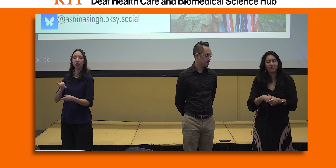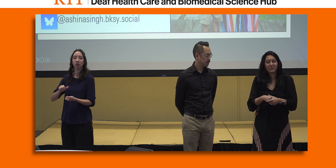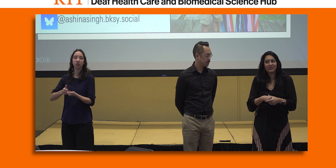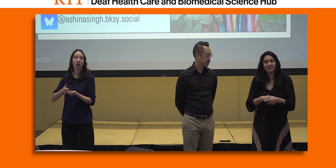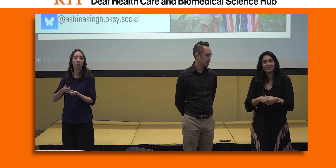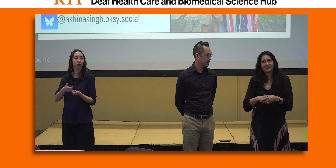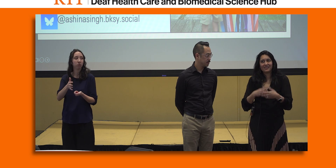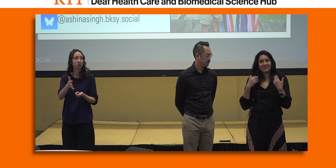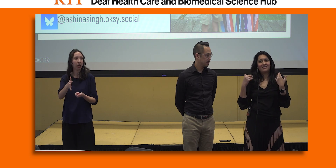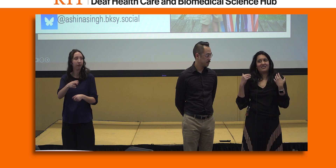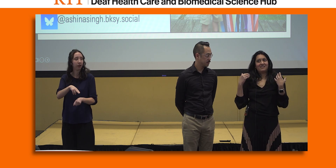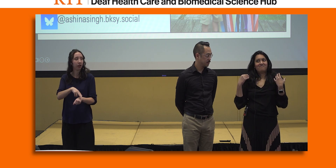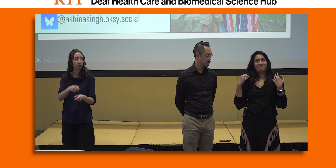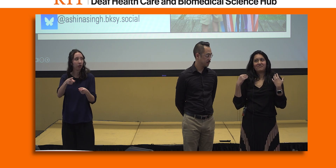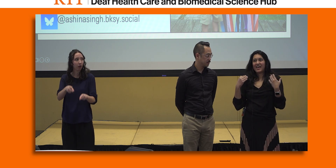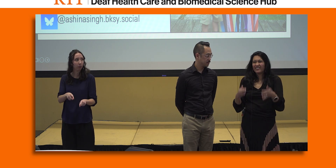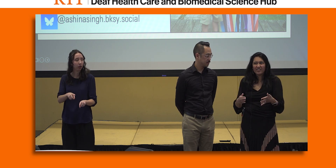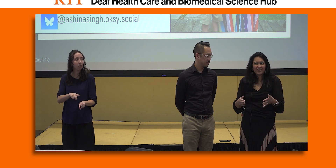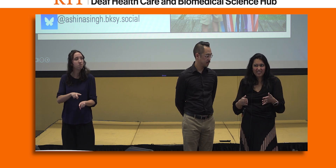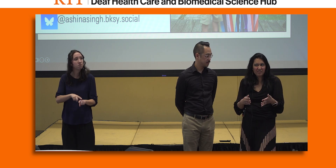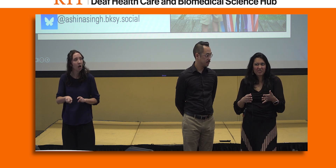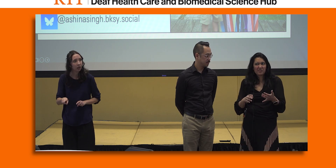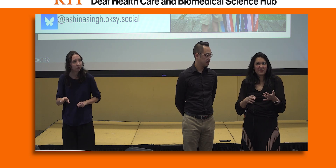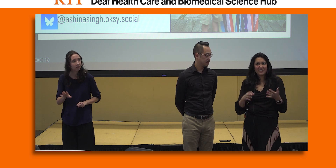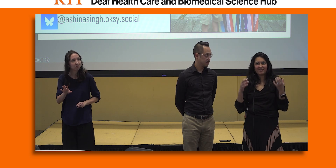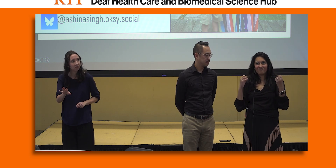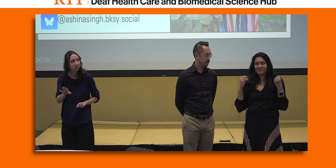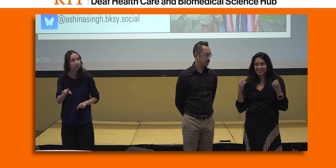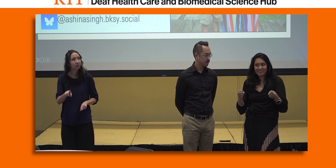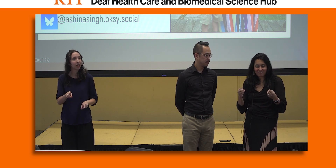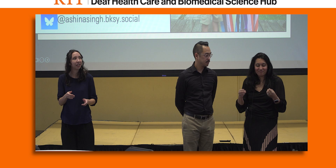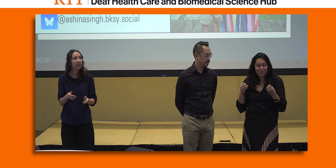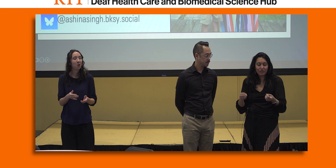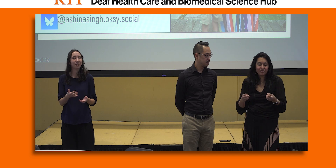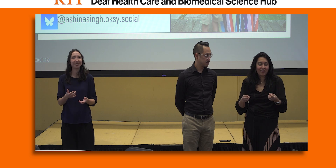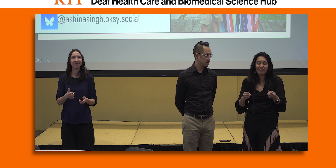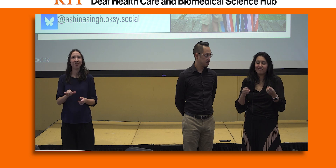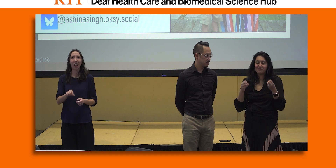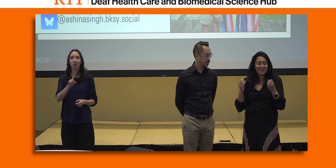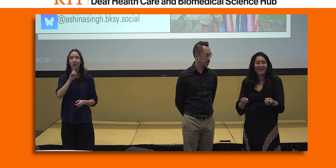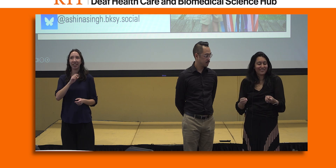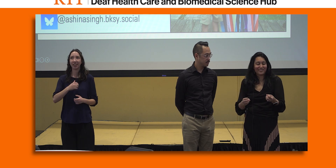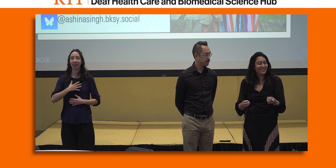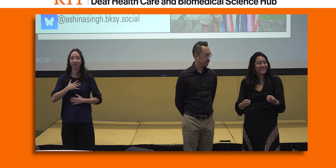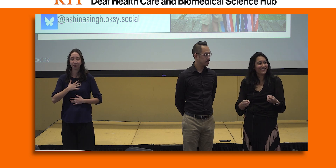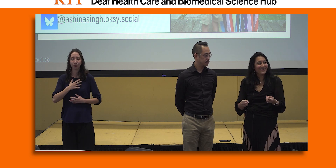But it was kind of continuing to be yourself, be excellent,